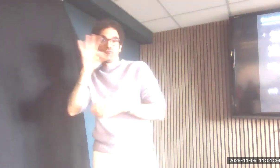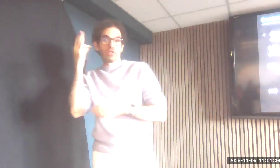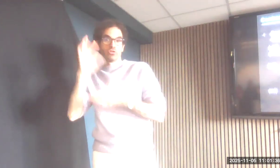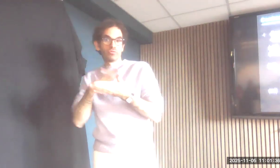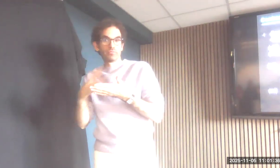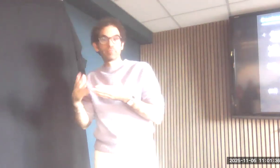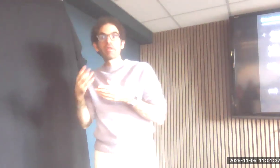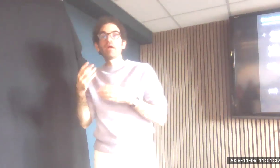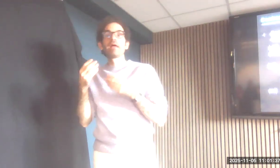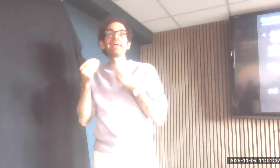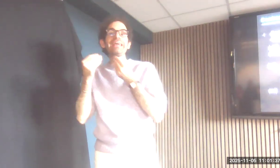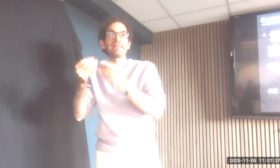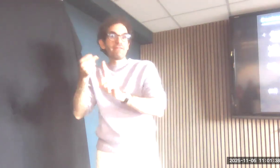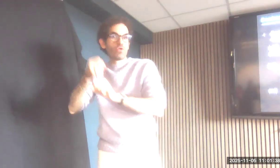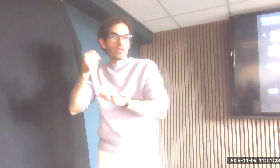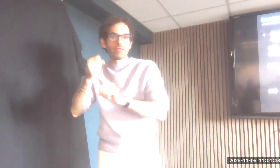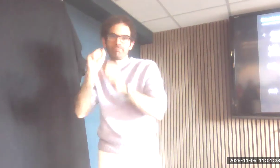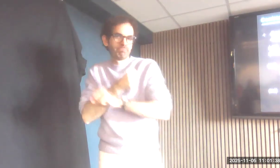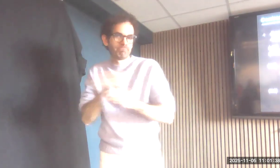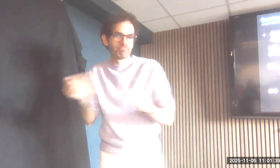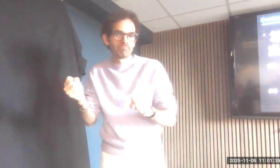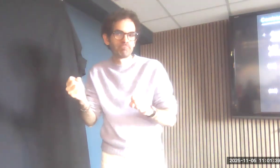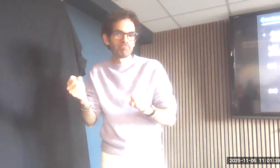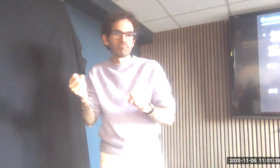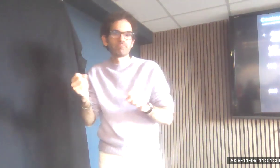in LSF can mark a change in degree.